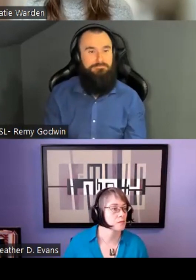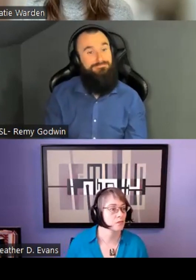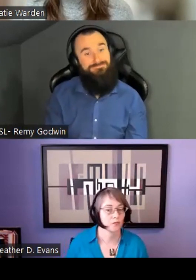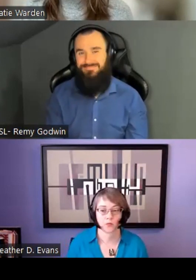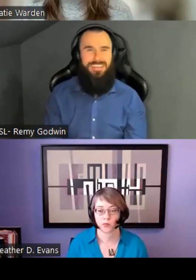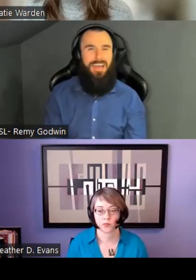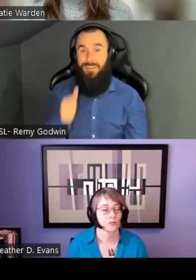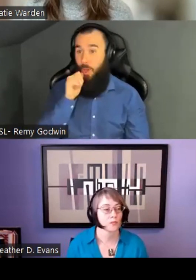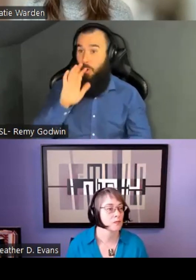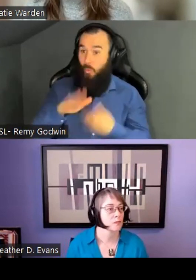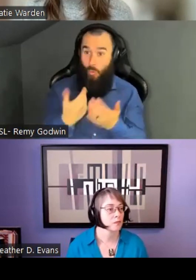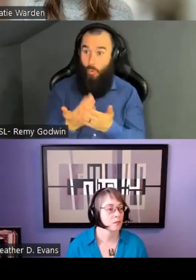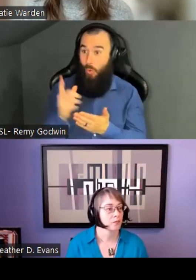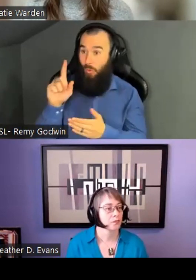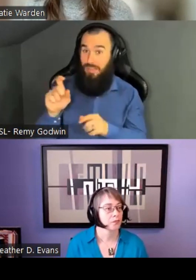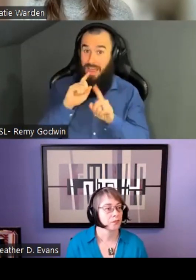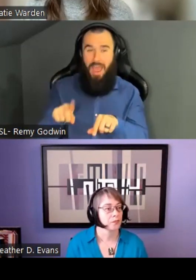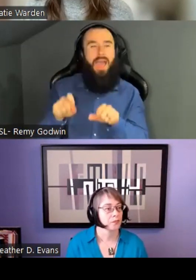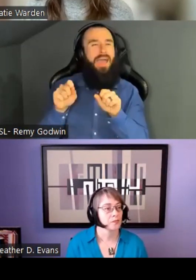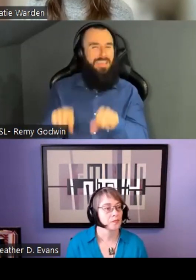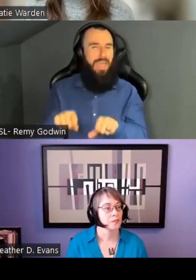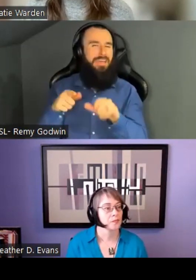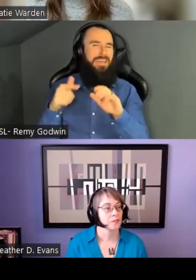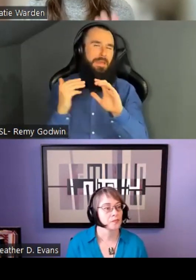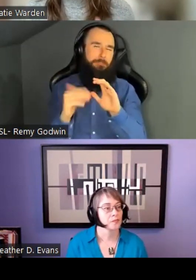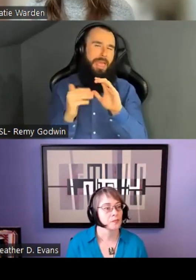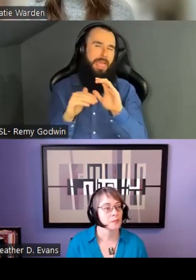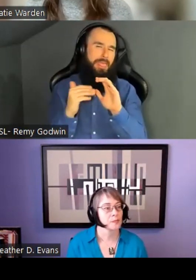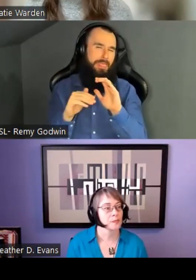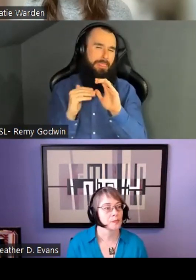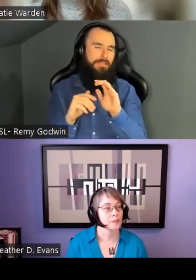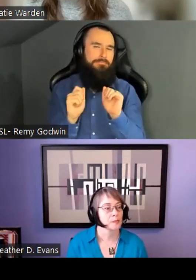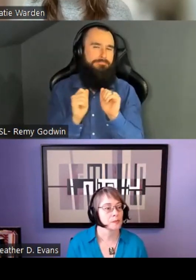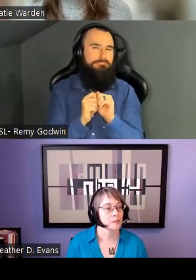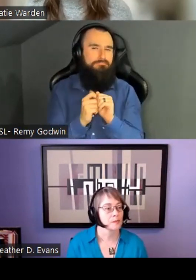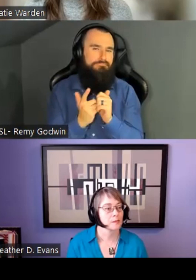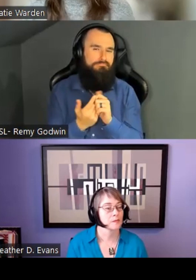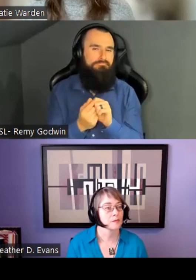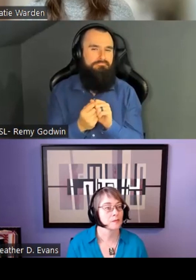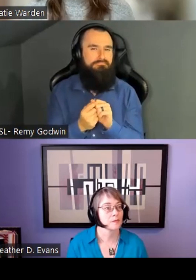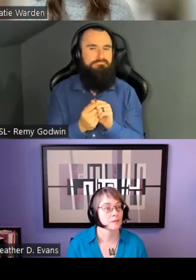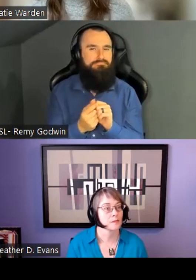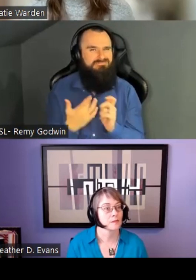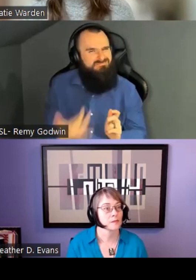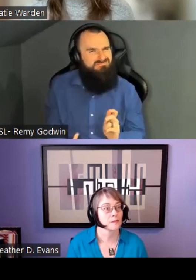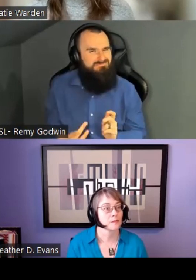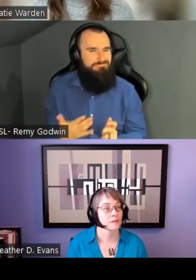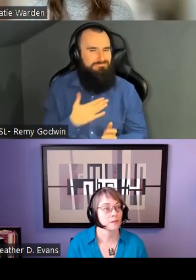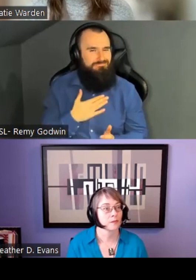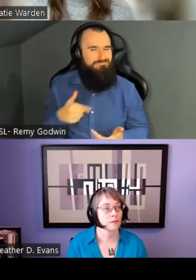I know we can follow up over email as part of the work we do, typically at the northwest ADA center too.